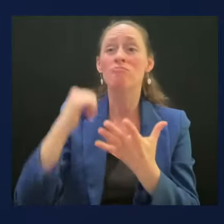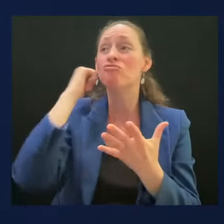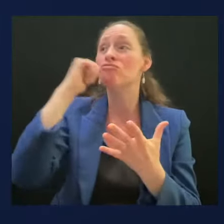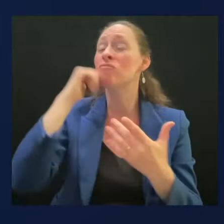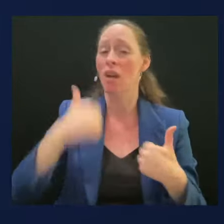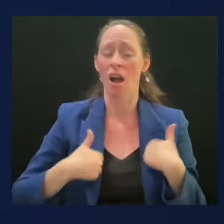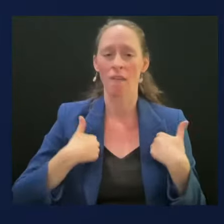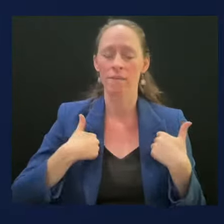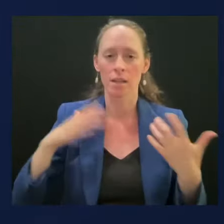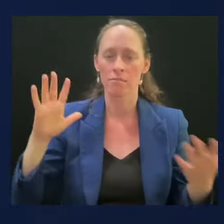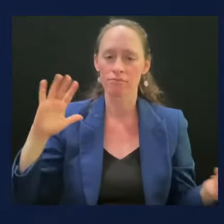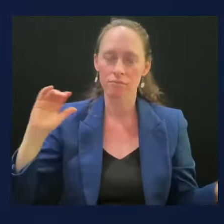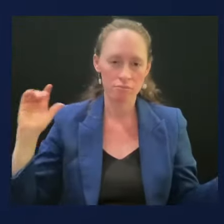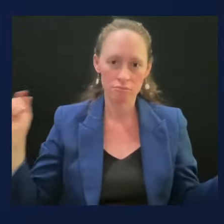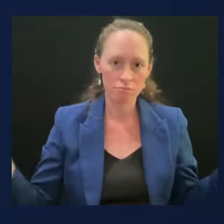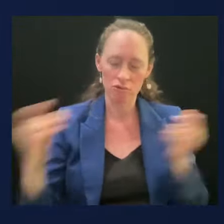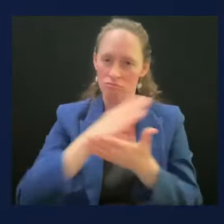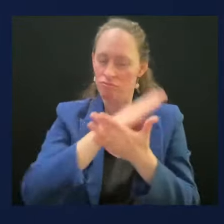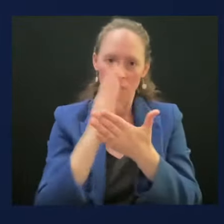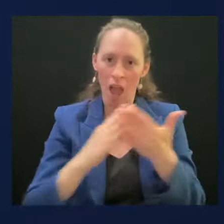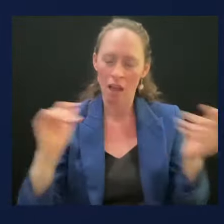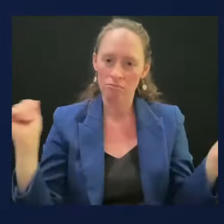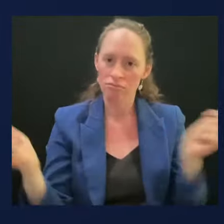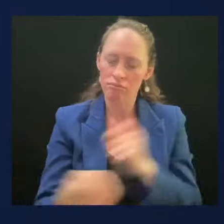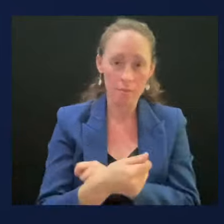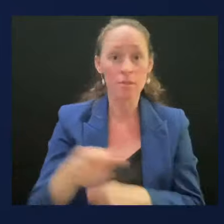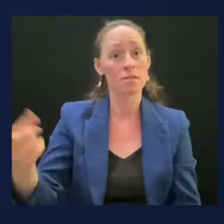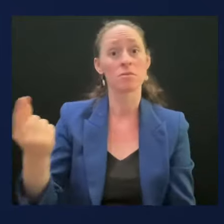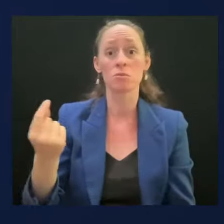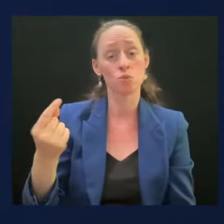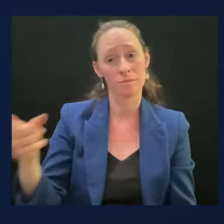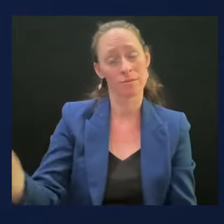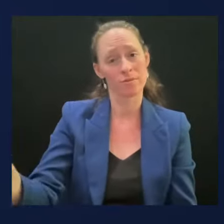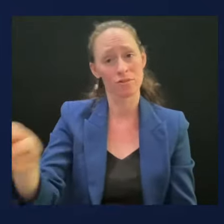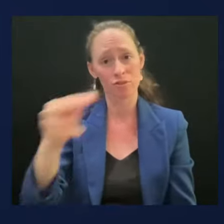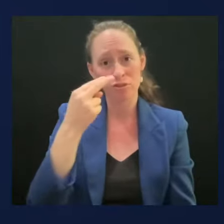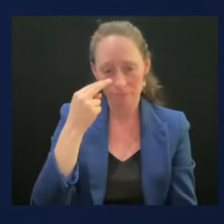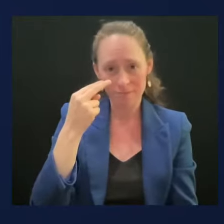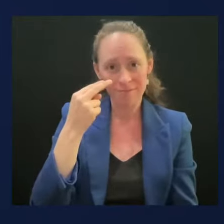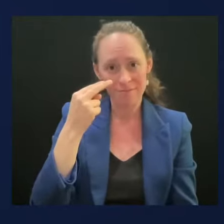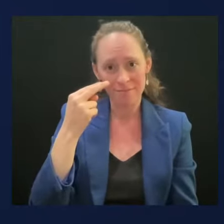and looked at me and said, "Thank you for my daddy."